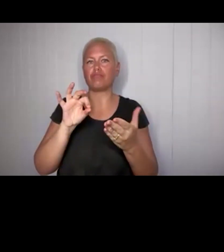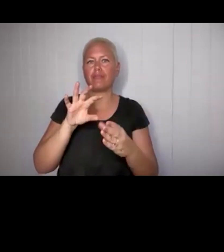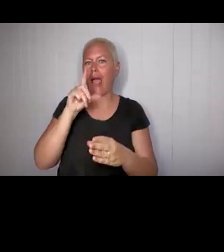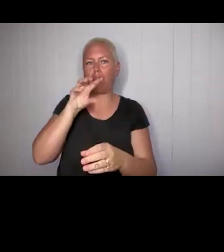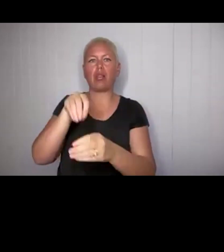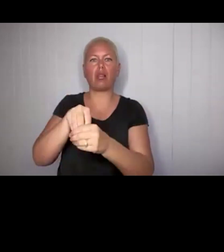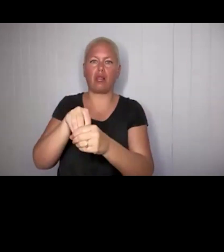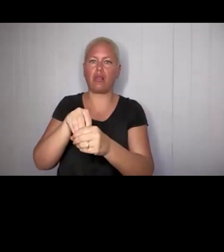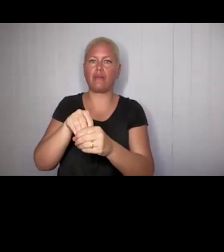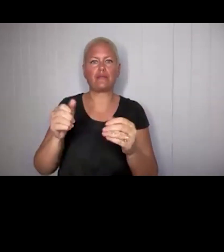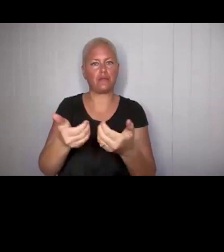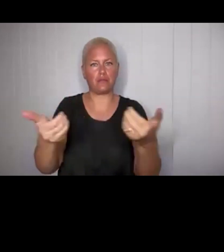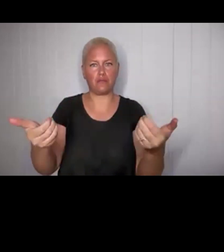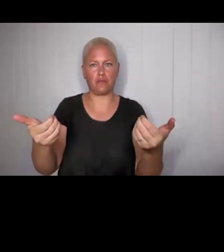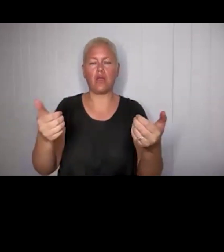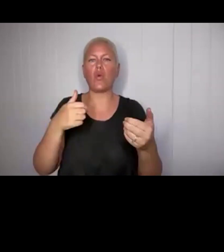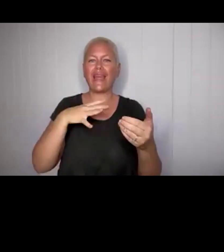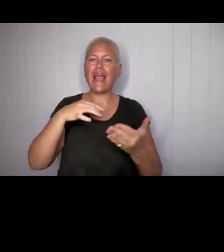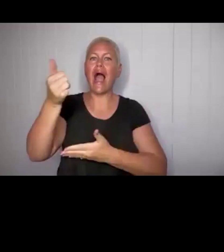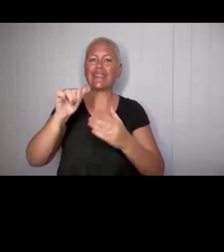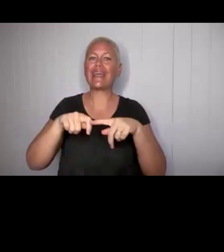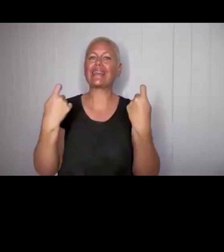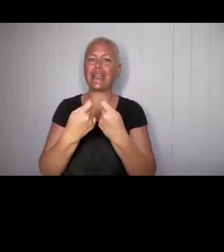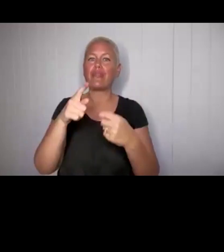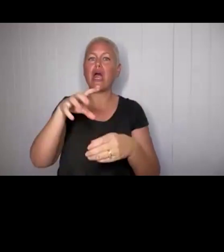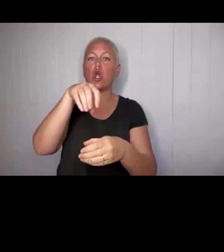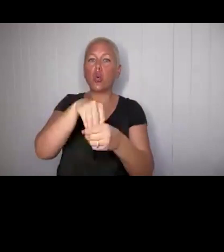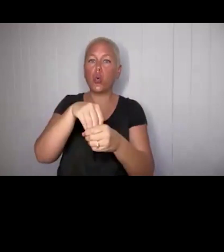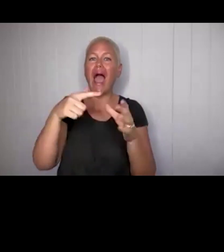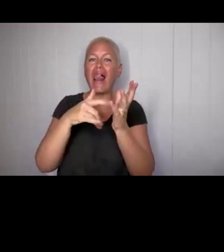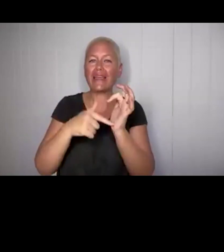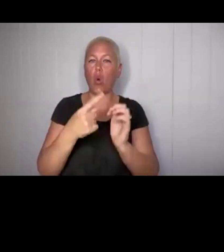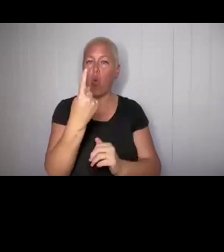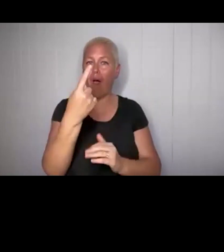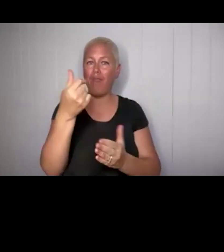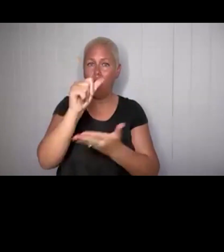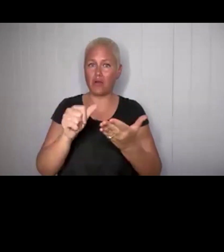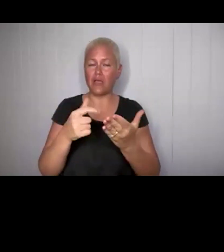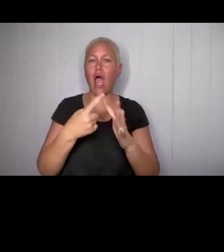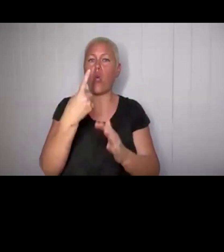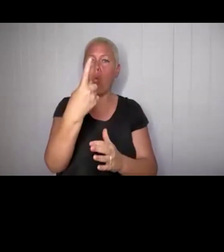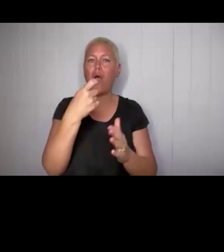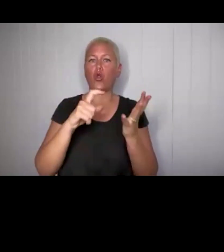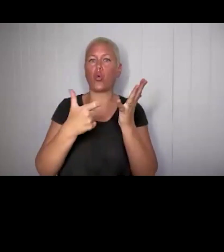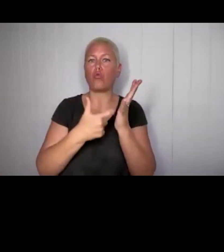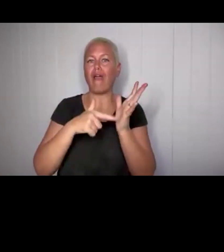we do need an artistic team which includes at least one artist and one curator. I am